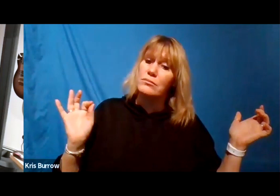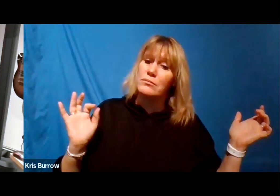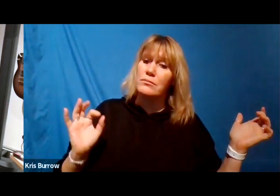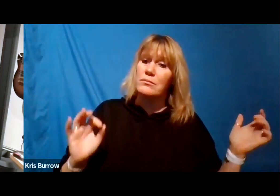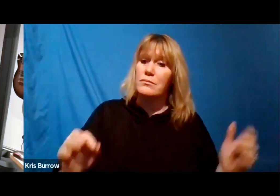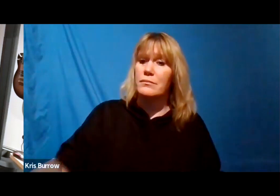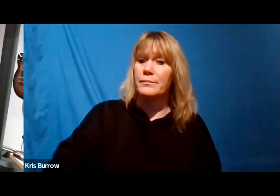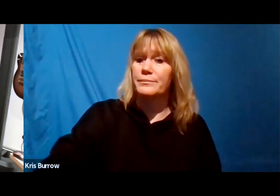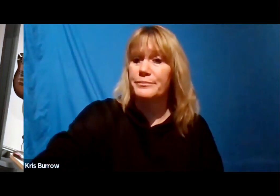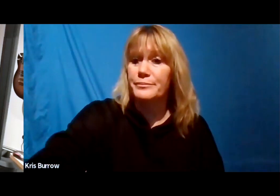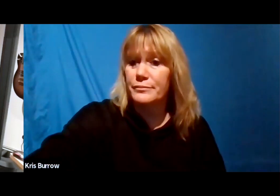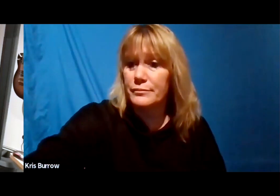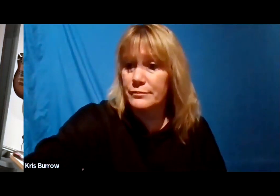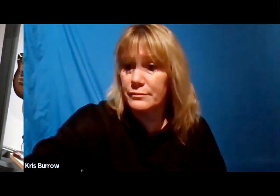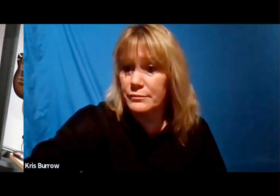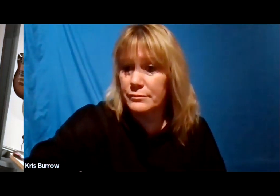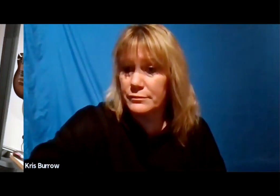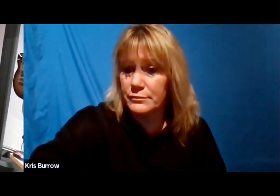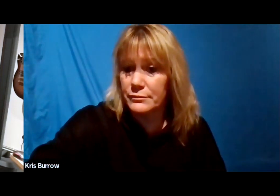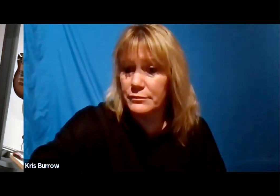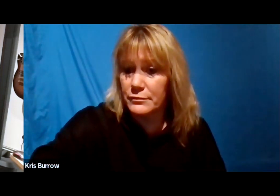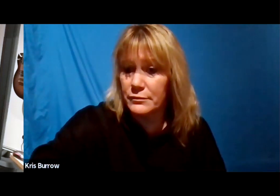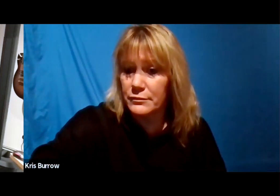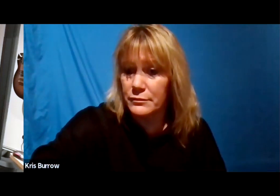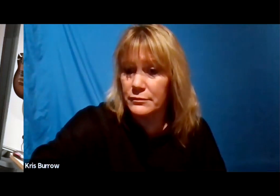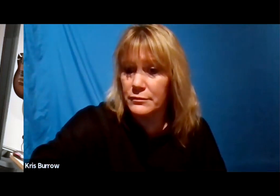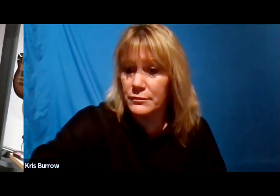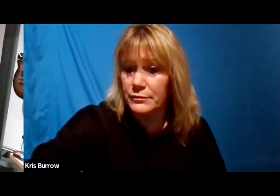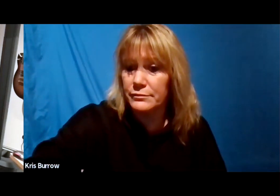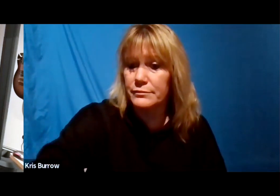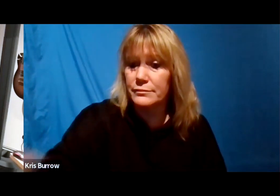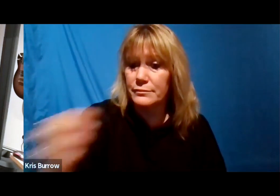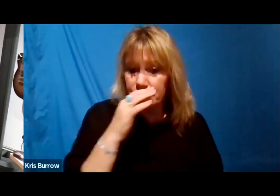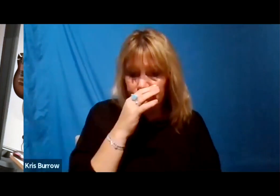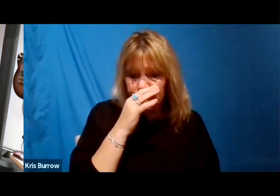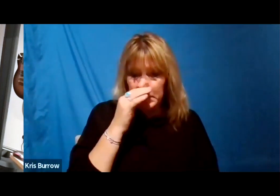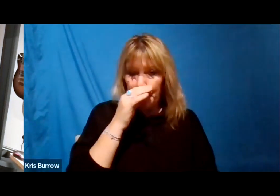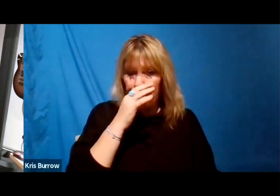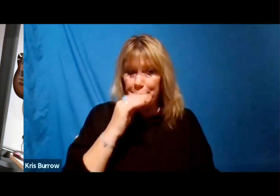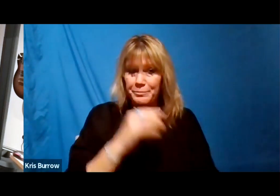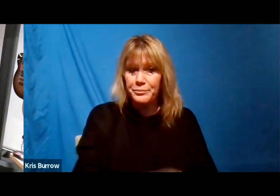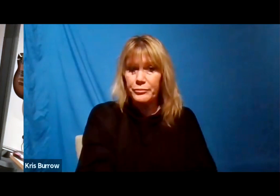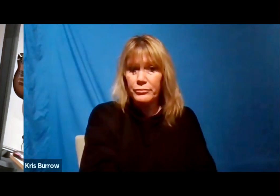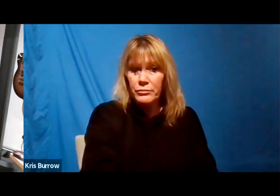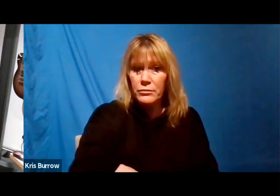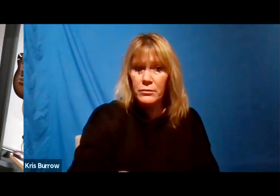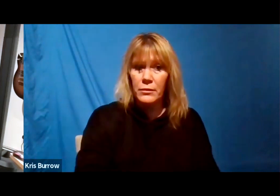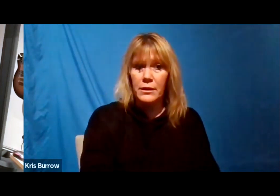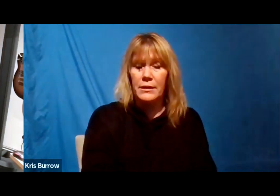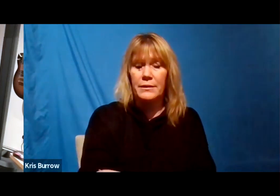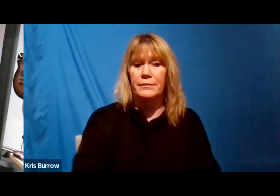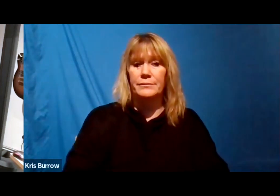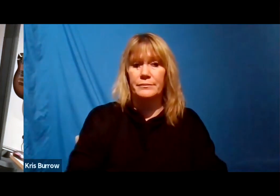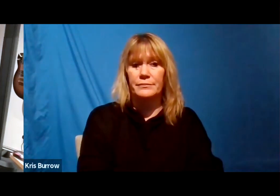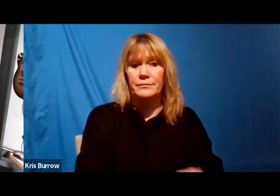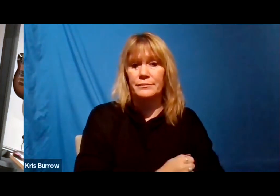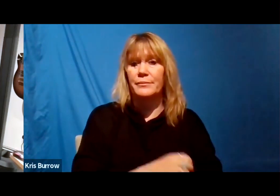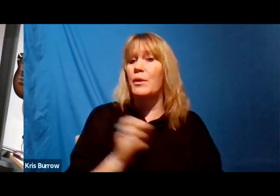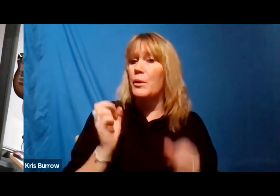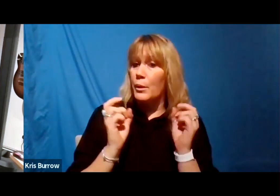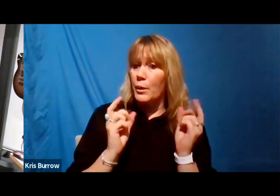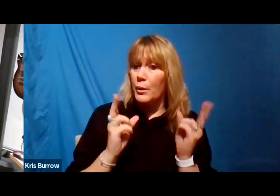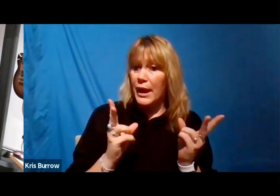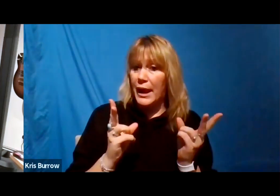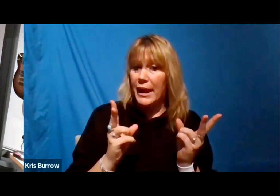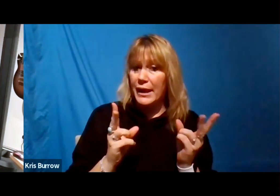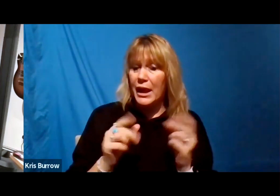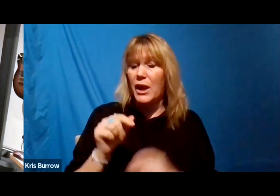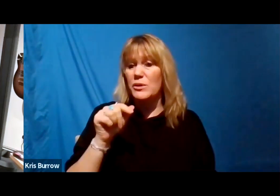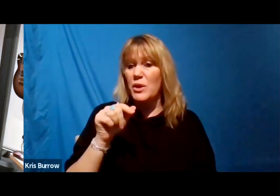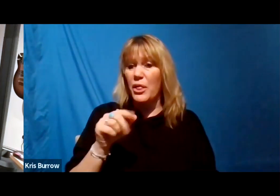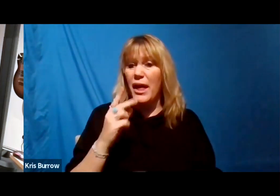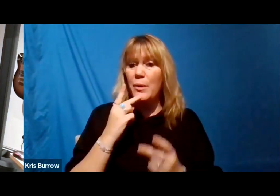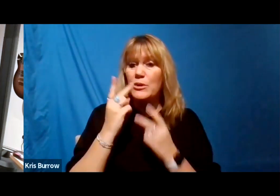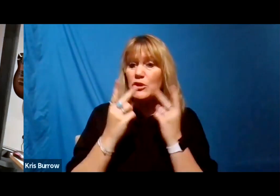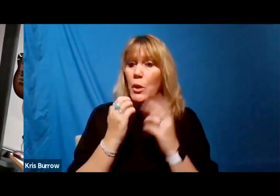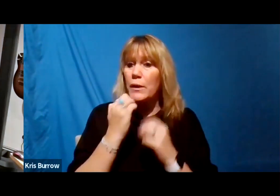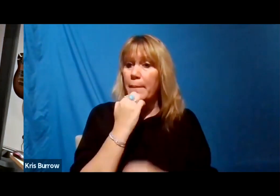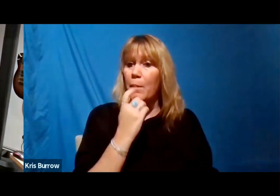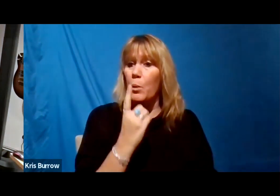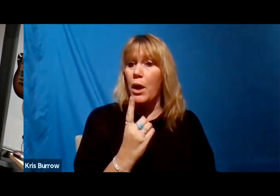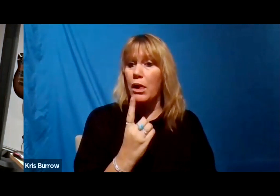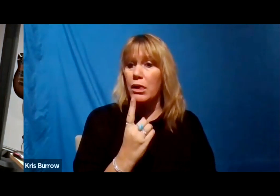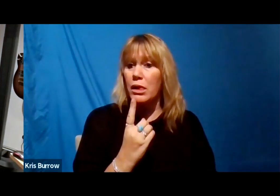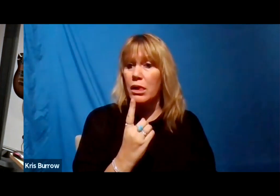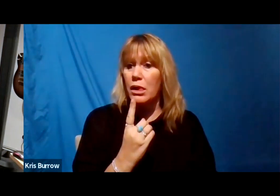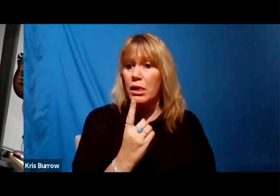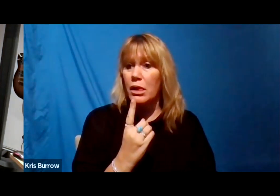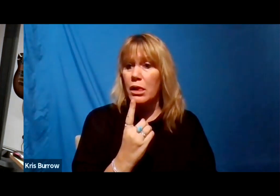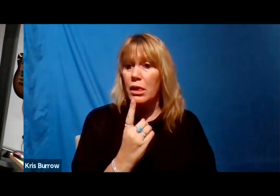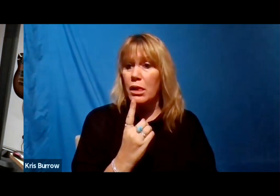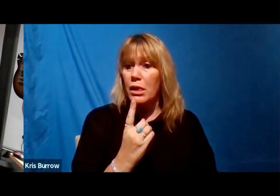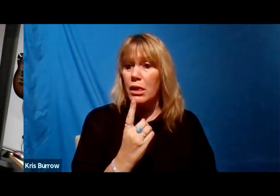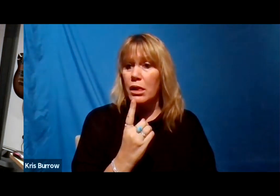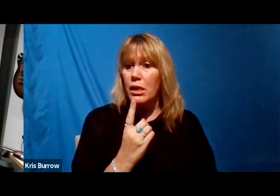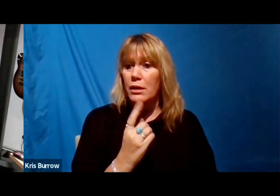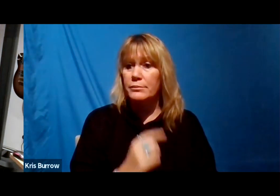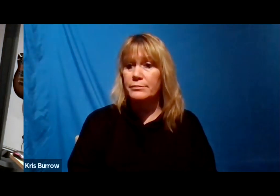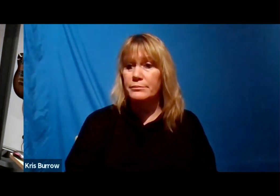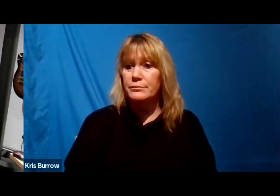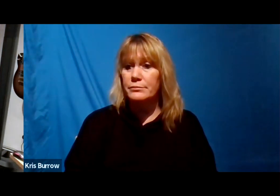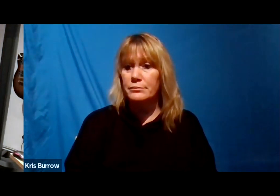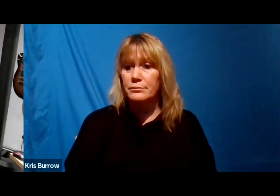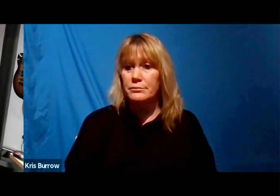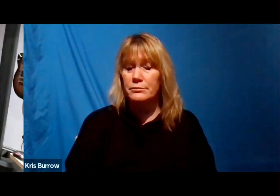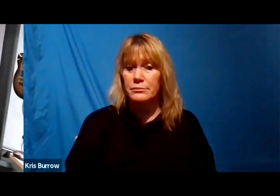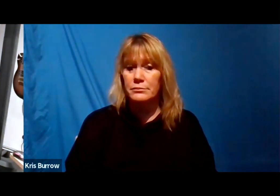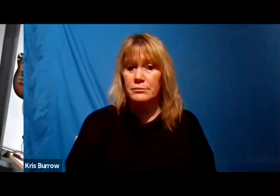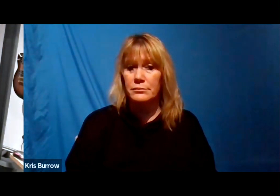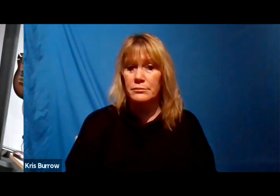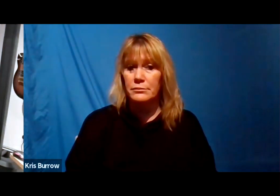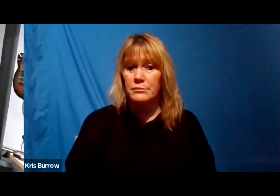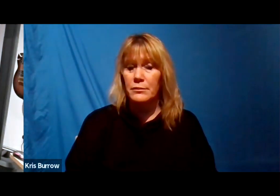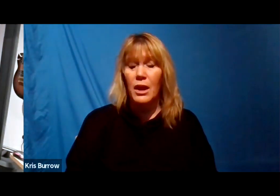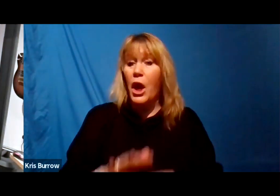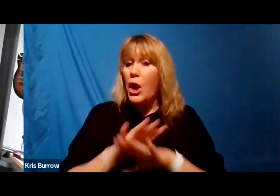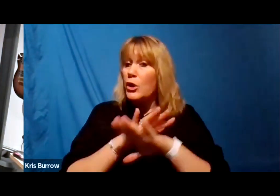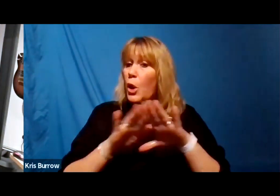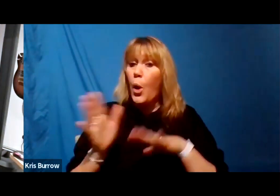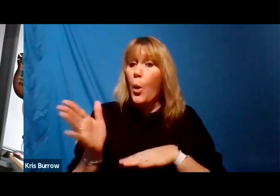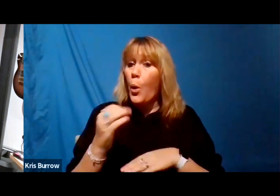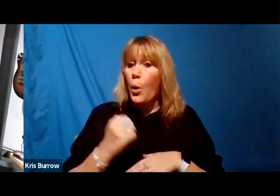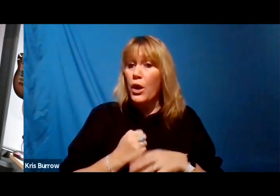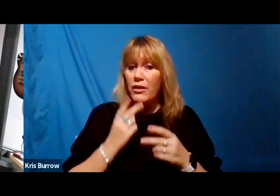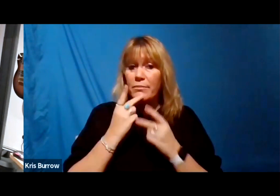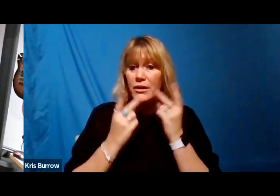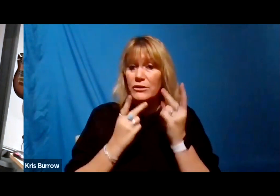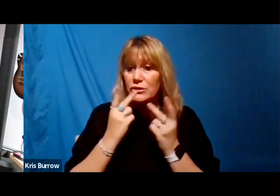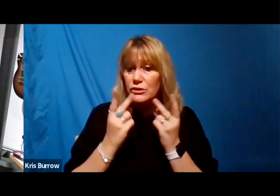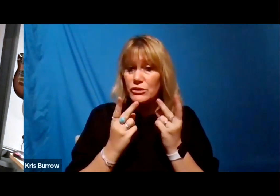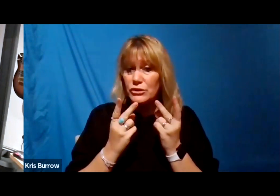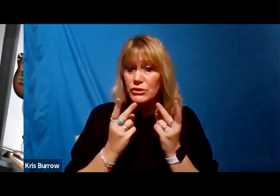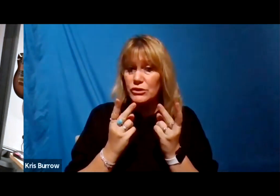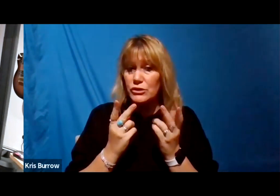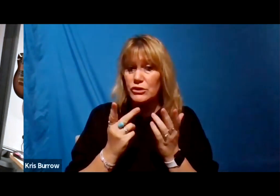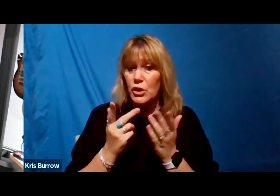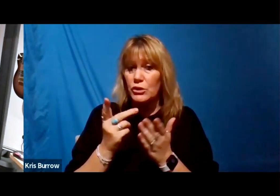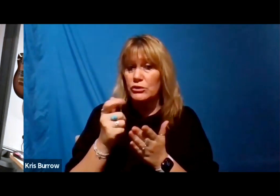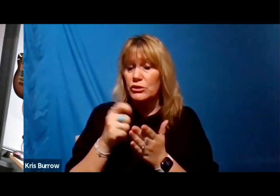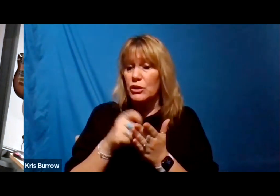They accept all types of credit